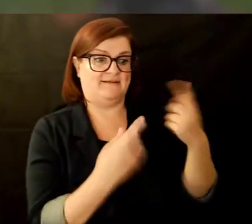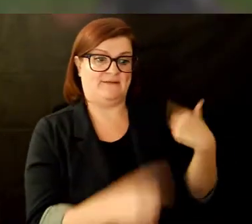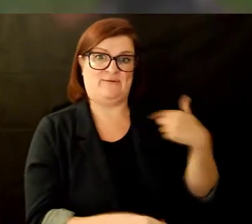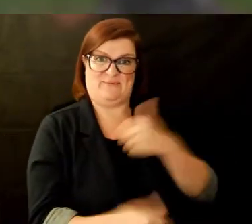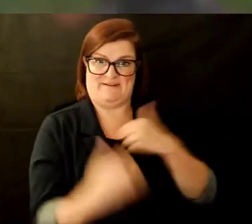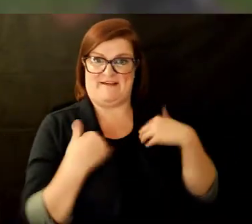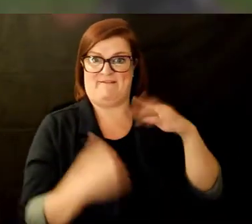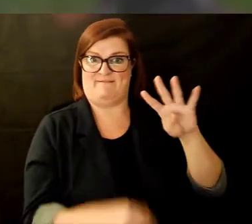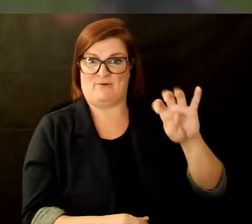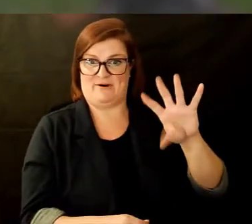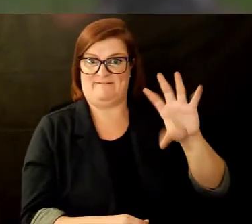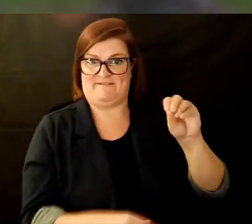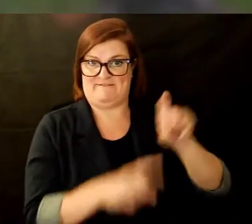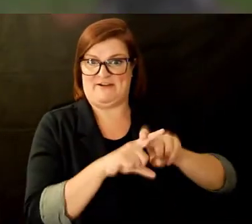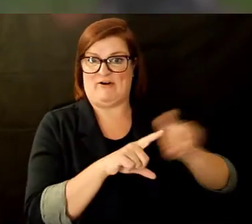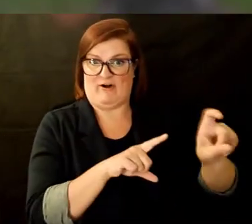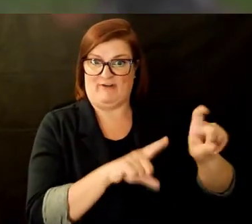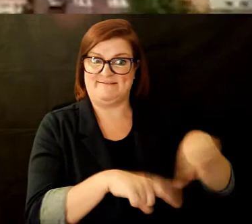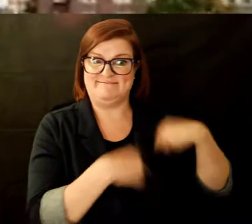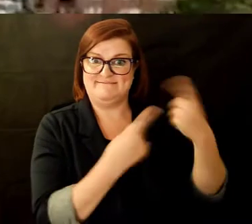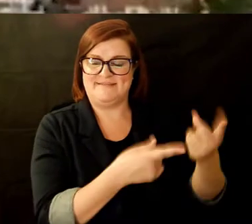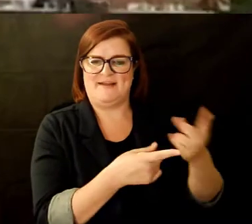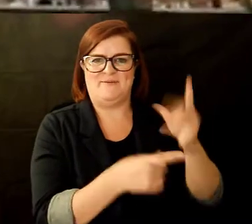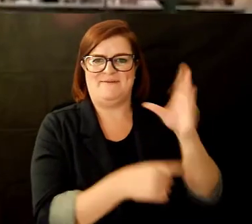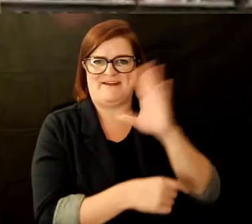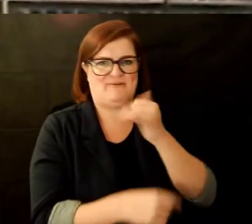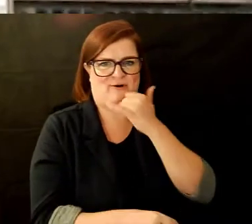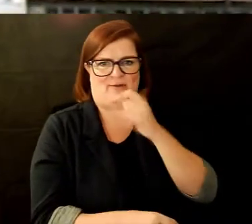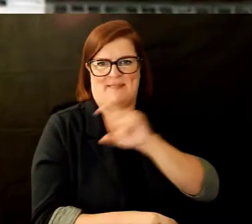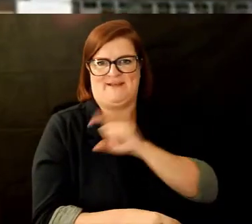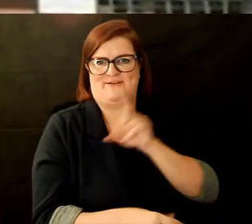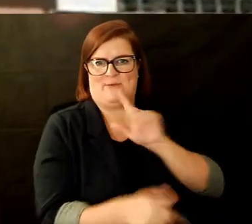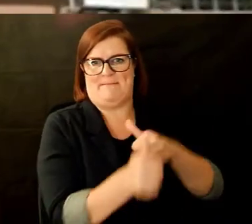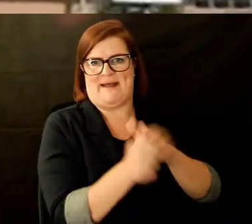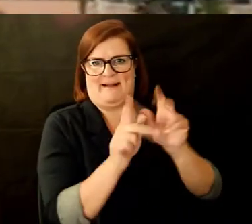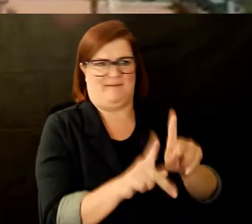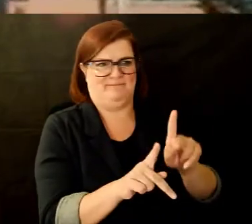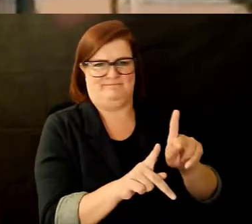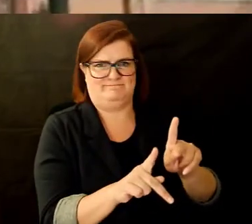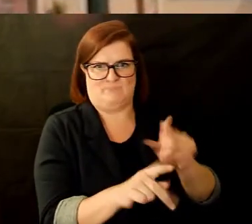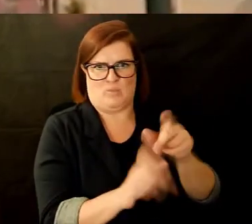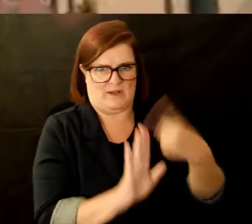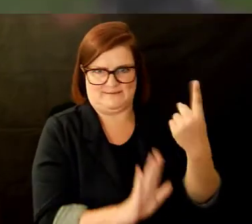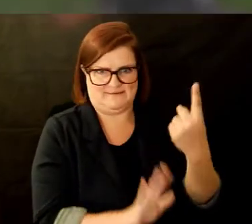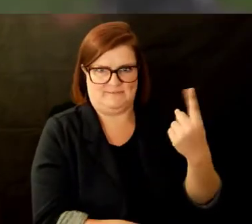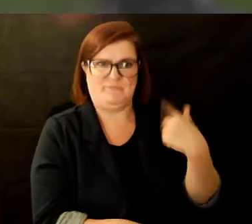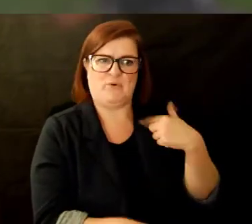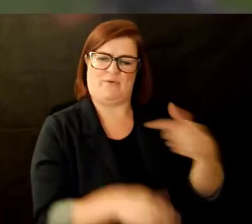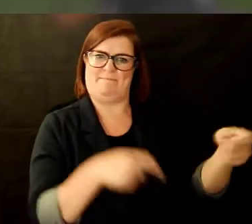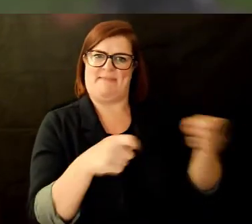We haven't had to call police for backup once. We've been able to manage everything on scene and really be able to get people to where